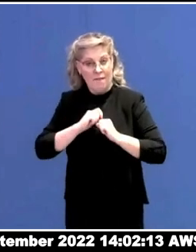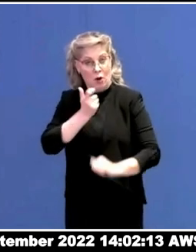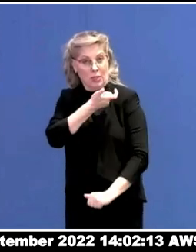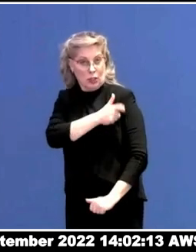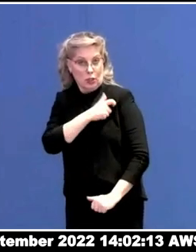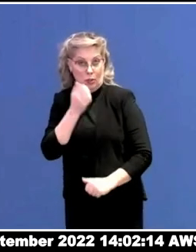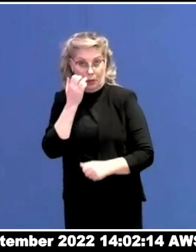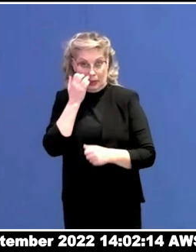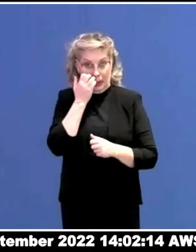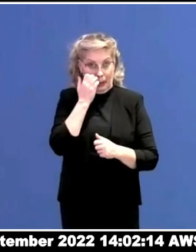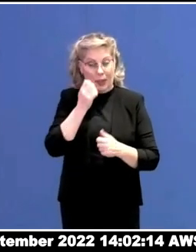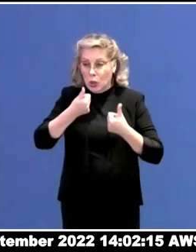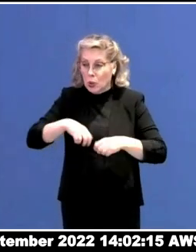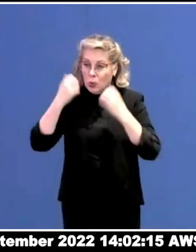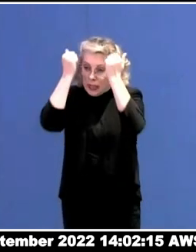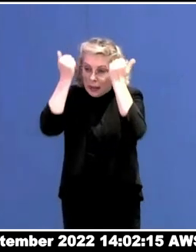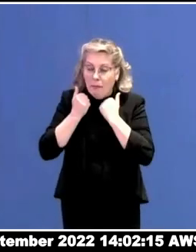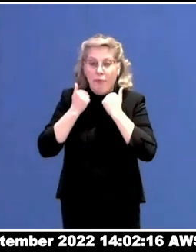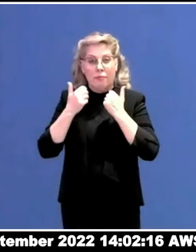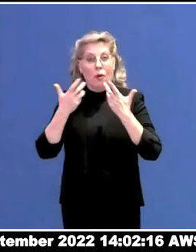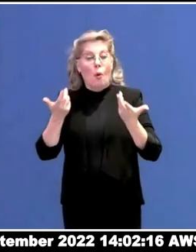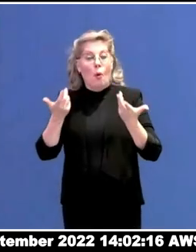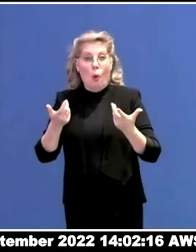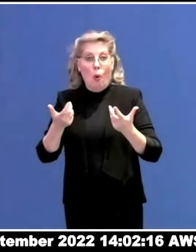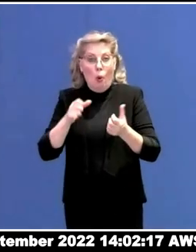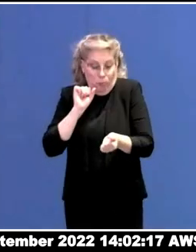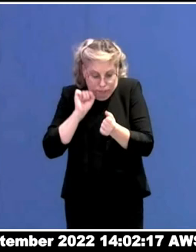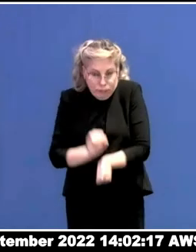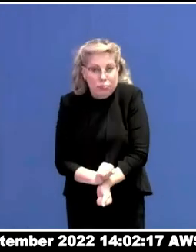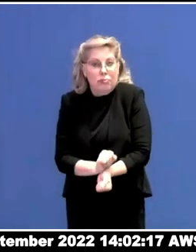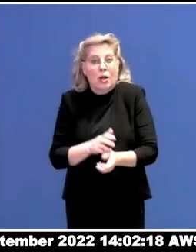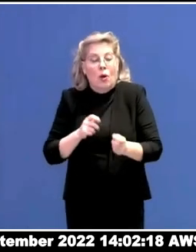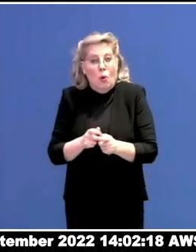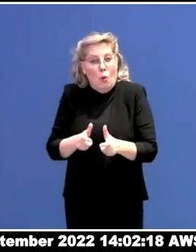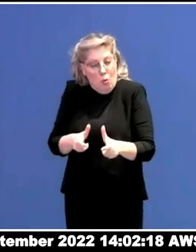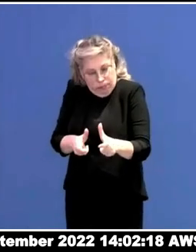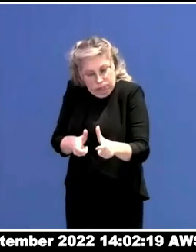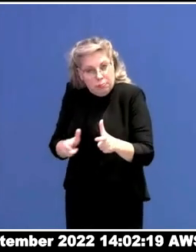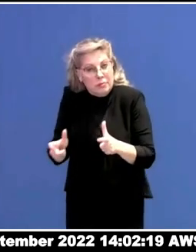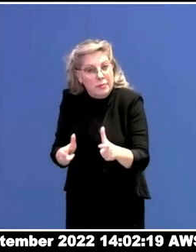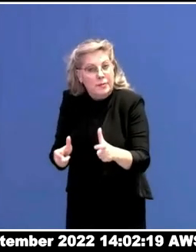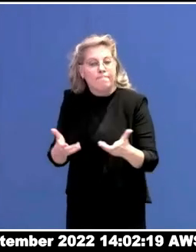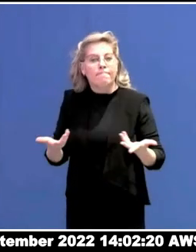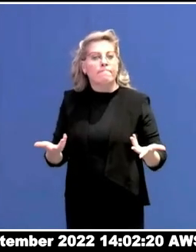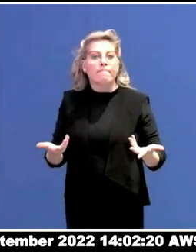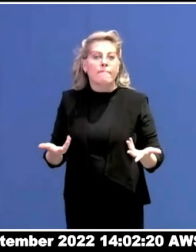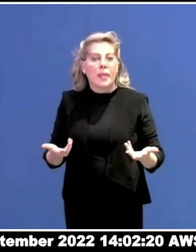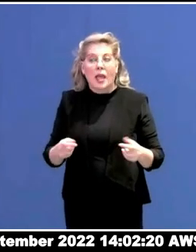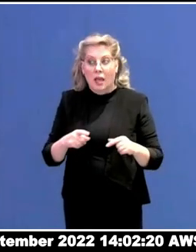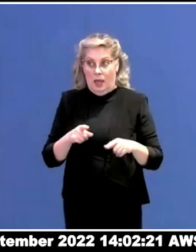and spit hoods because the end result for many is not only deaths in prison but, on